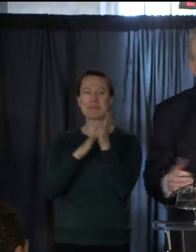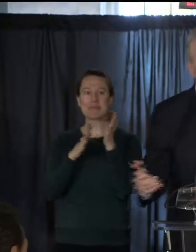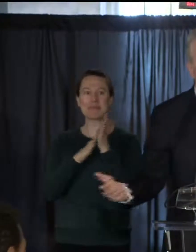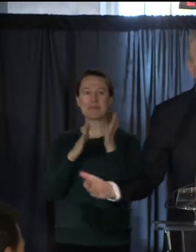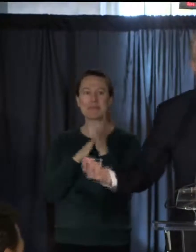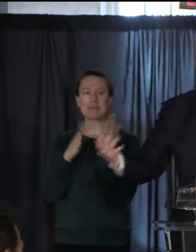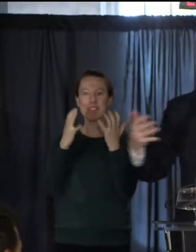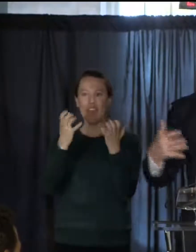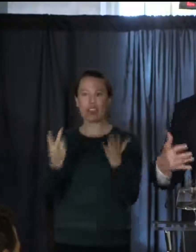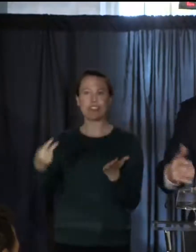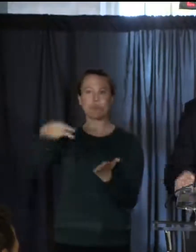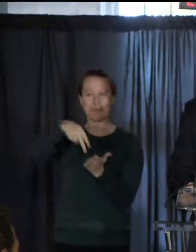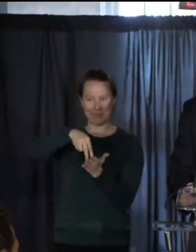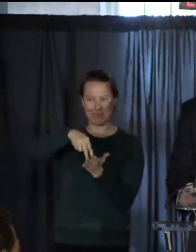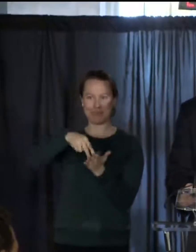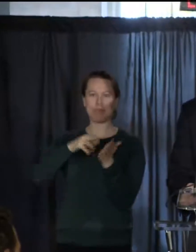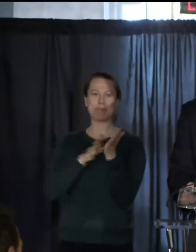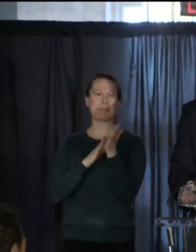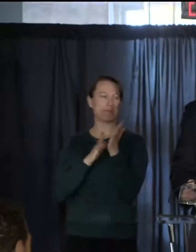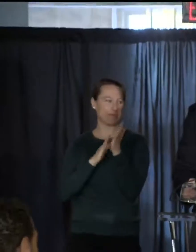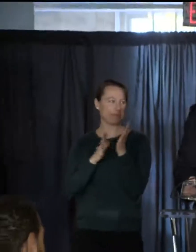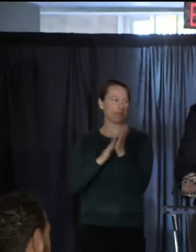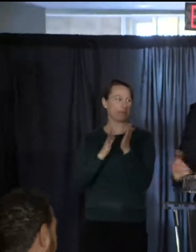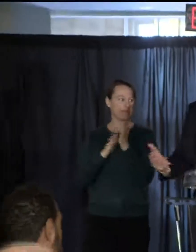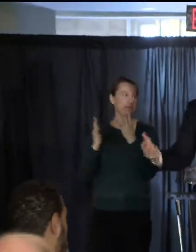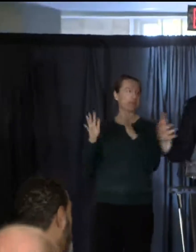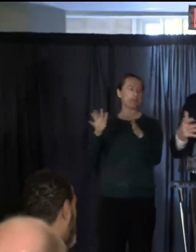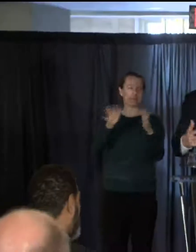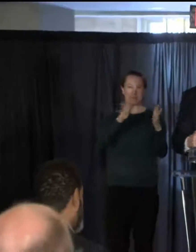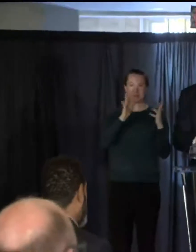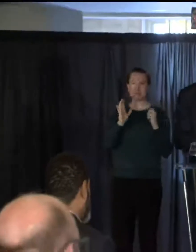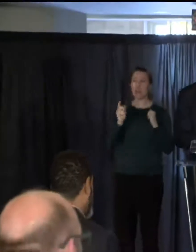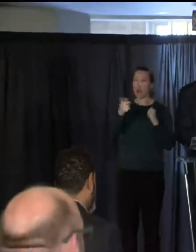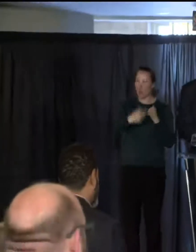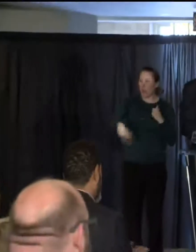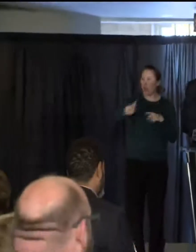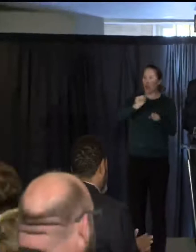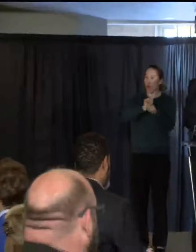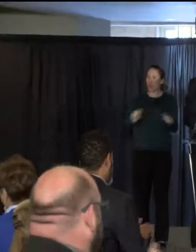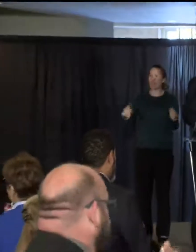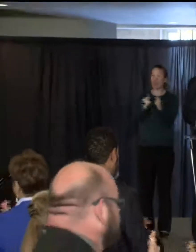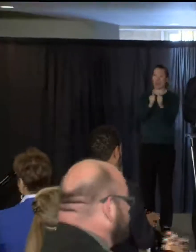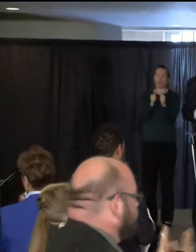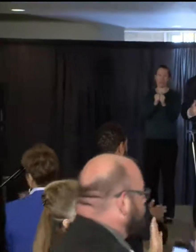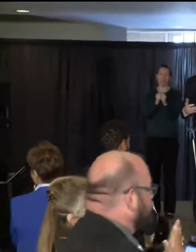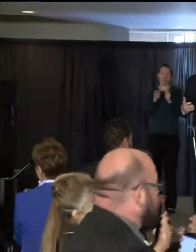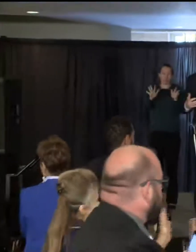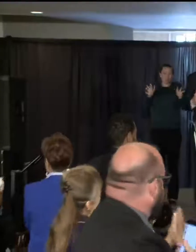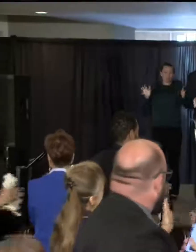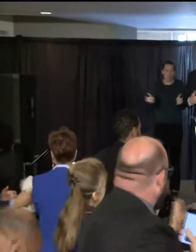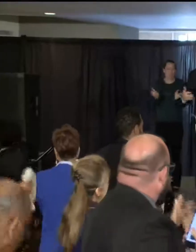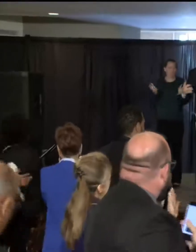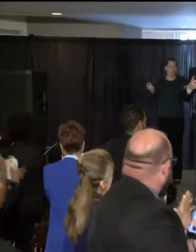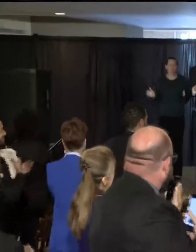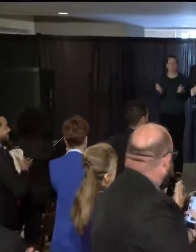AND WE ARE GOING TO WORK TOGETHER TO RALLY PEOPLE AROUND